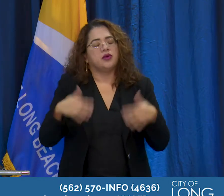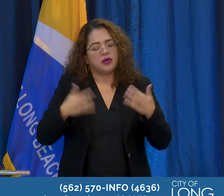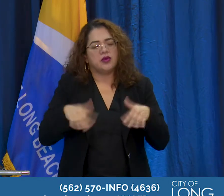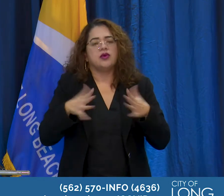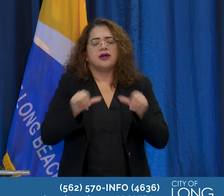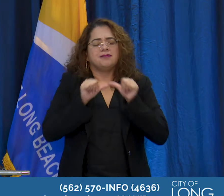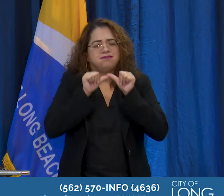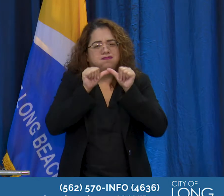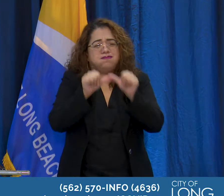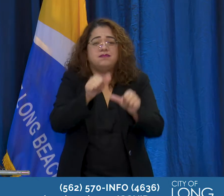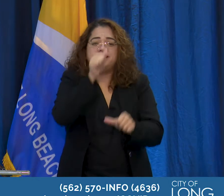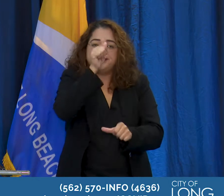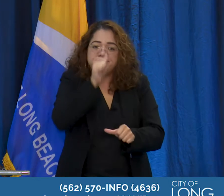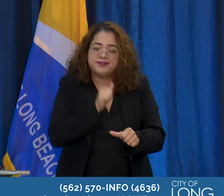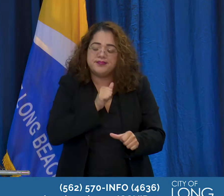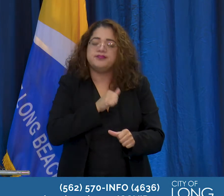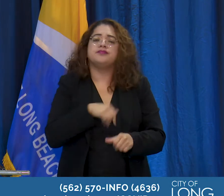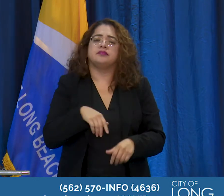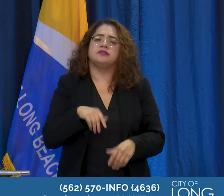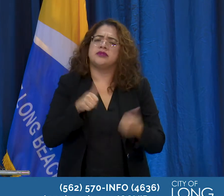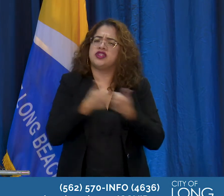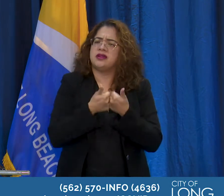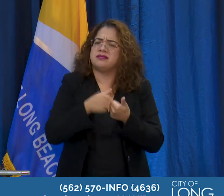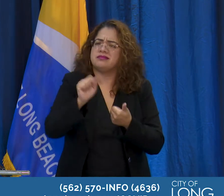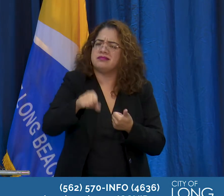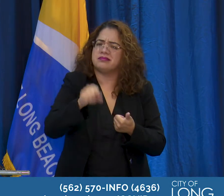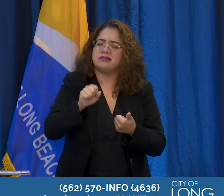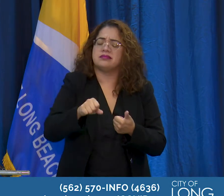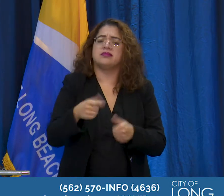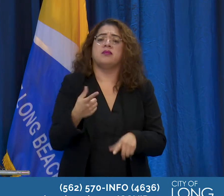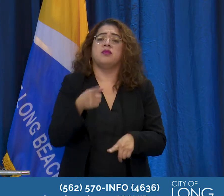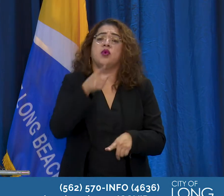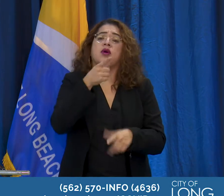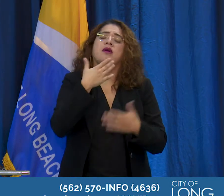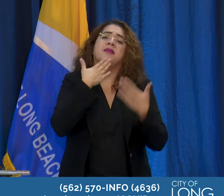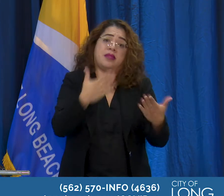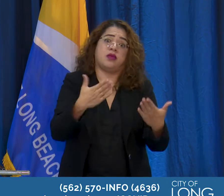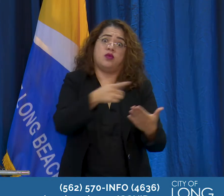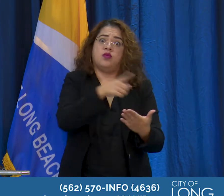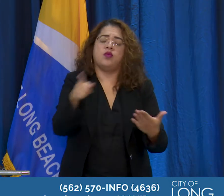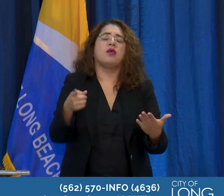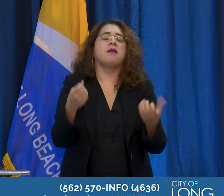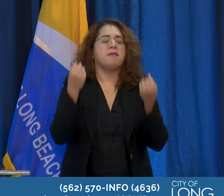doing our part to keep each other safe by wearing our masks, practicing physical distancing,